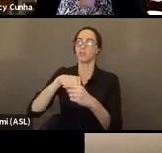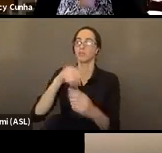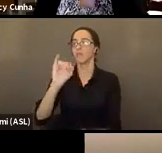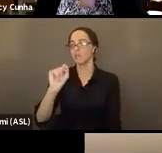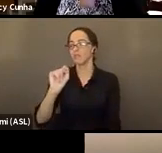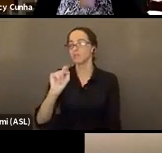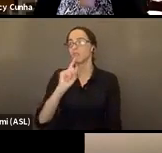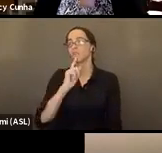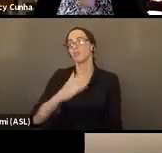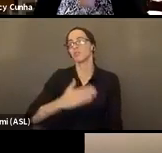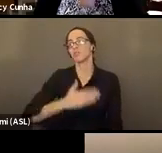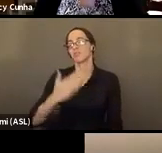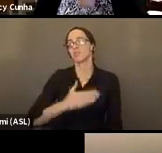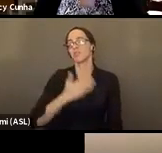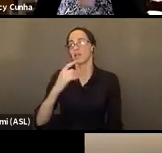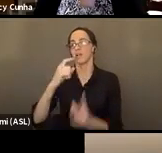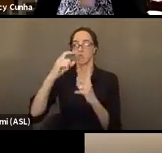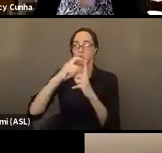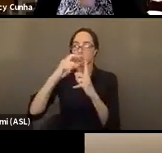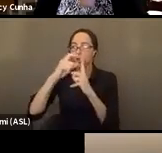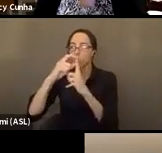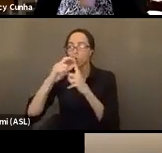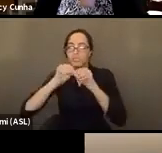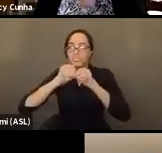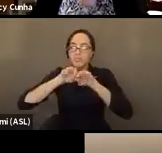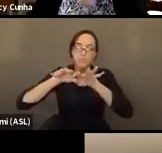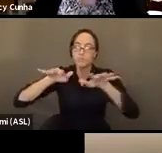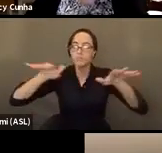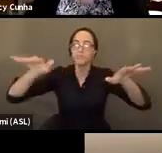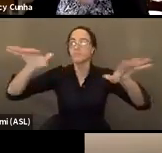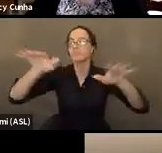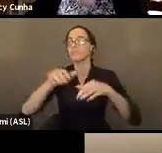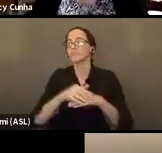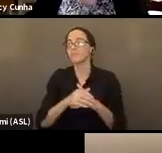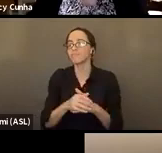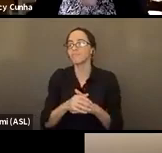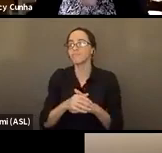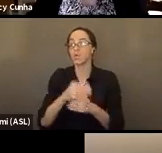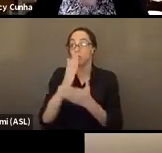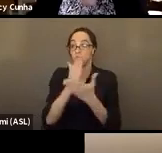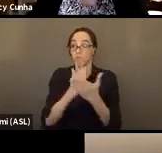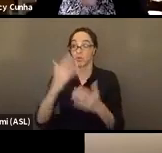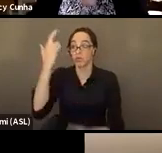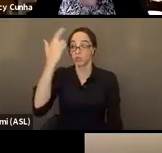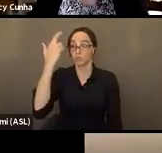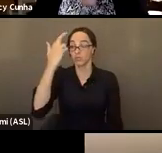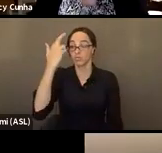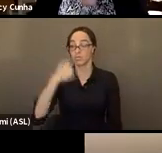that the word's getting out there um part of the reason that uh you know i like to do this work and